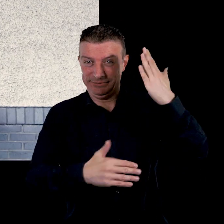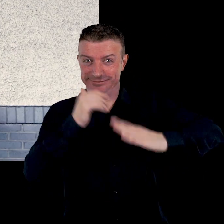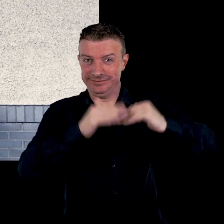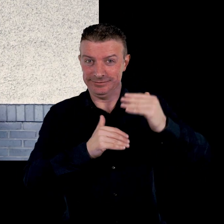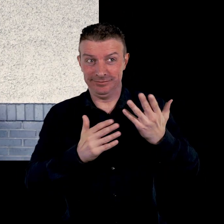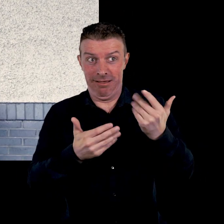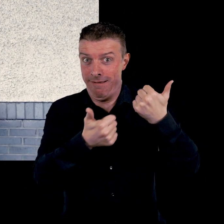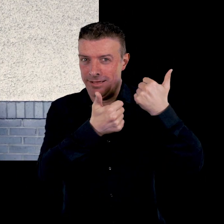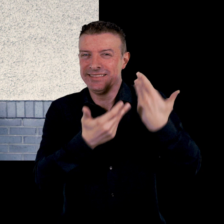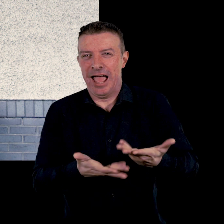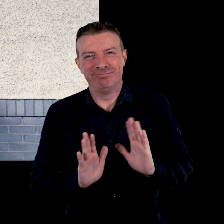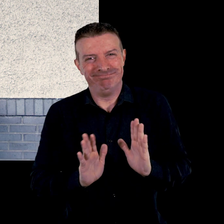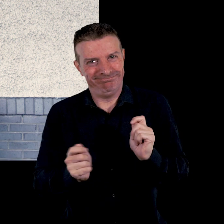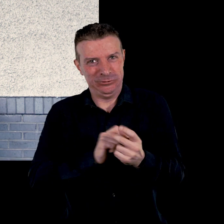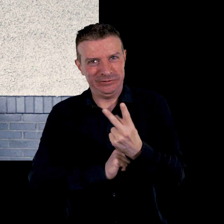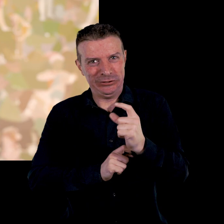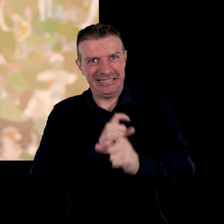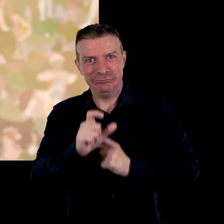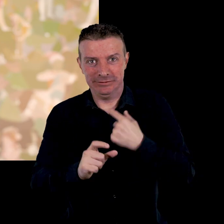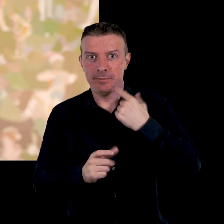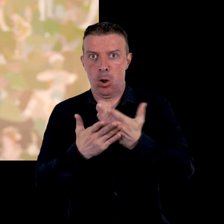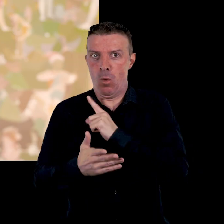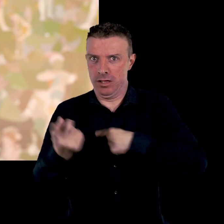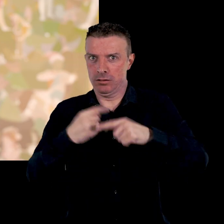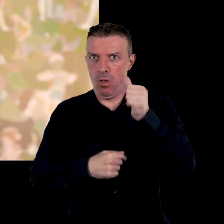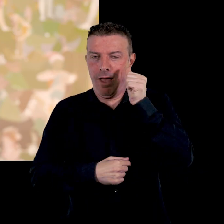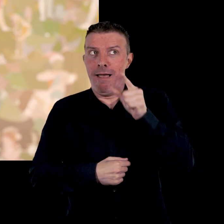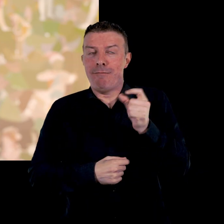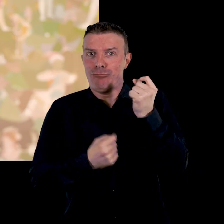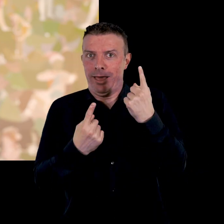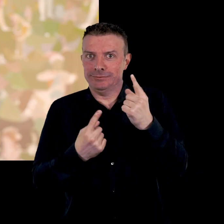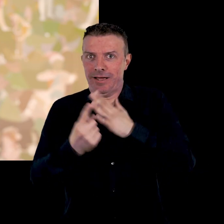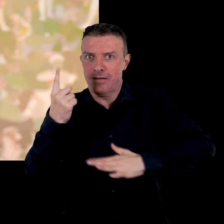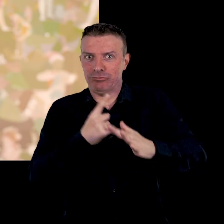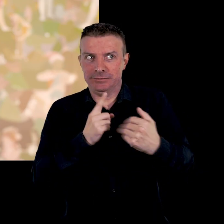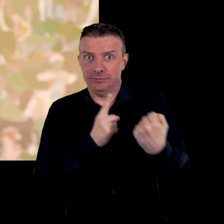It's a building of its time, but into the 21st century now, we are so much more aware of the impact